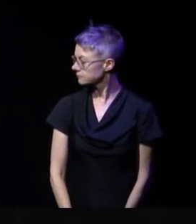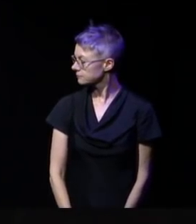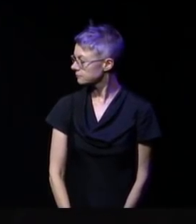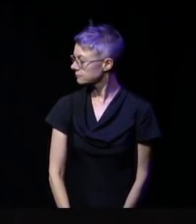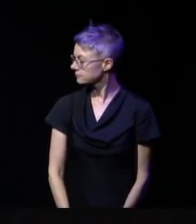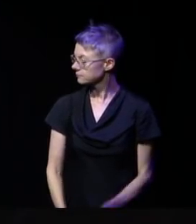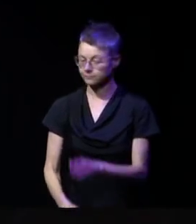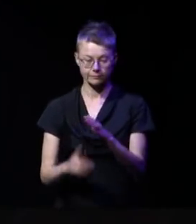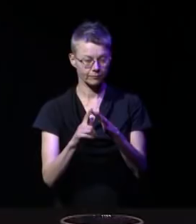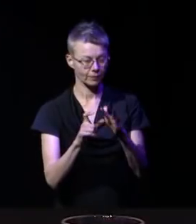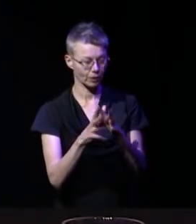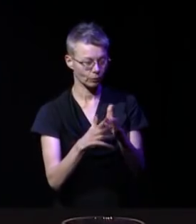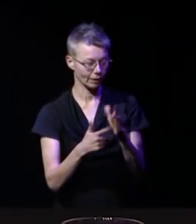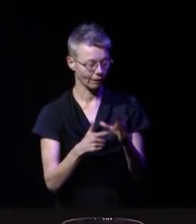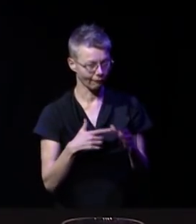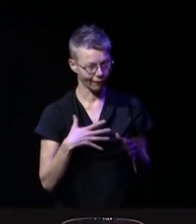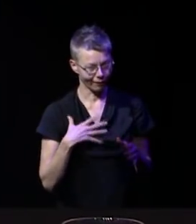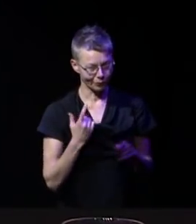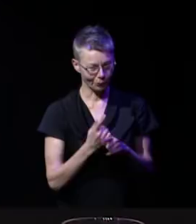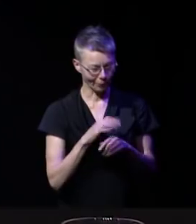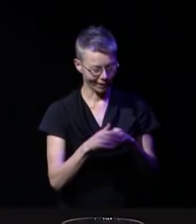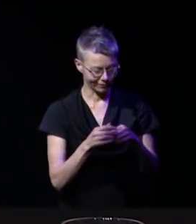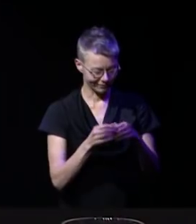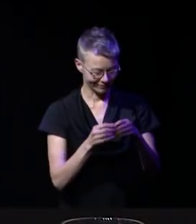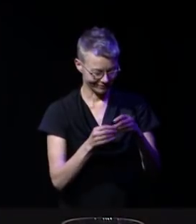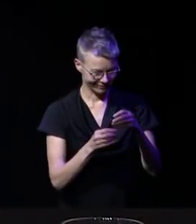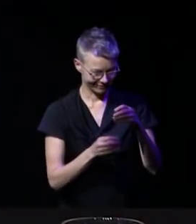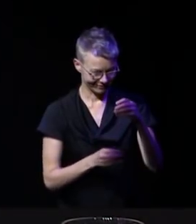Oh, dear, so much to talk about. Sorry. And I didn't leave...